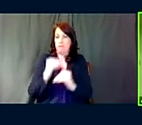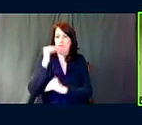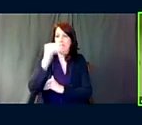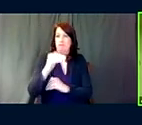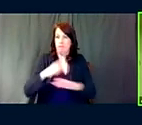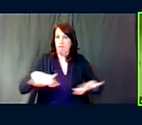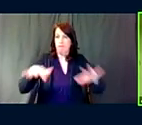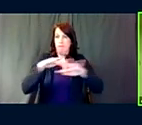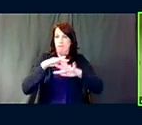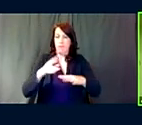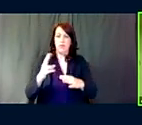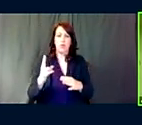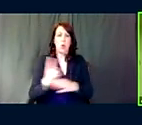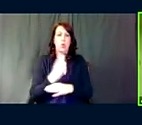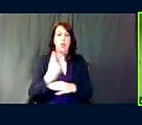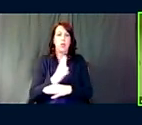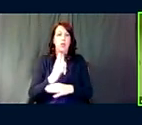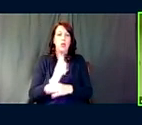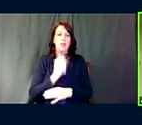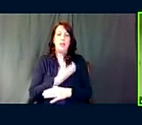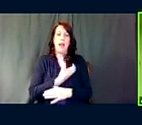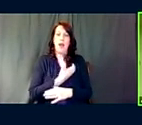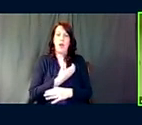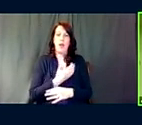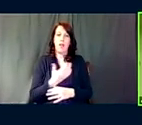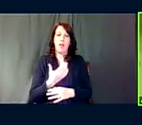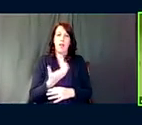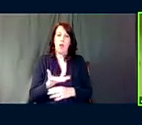SO WHAT WE DID IS THAT WE USED